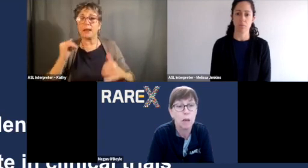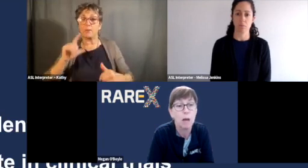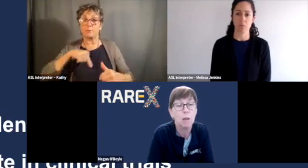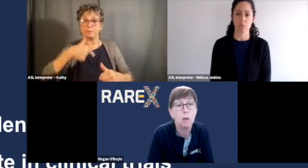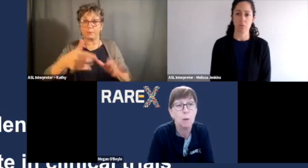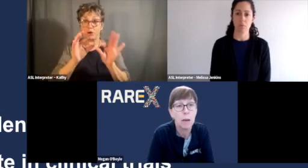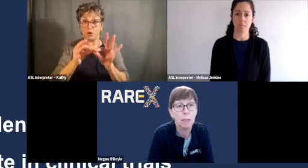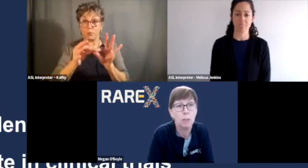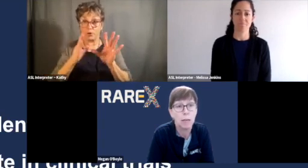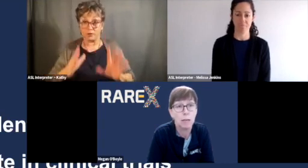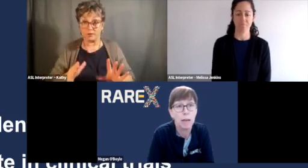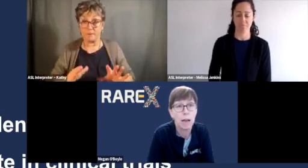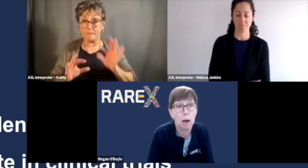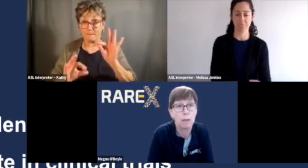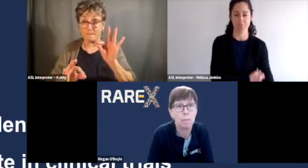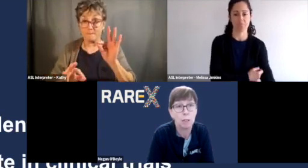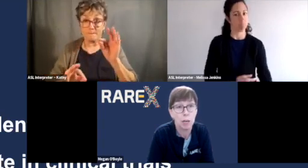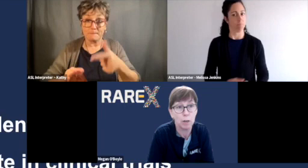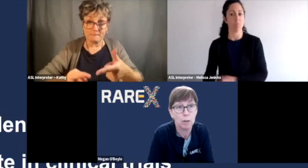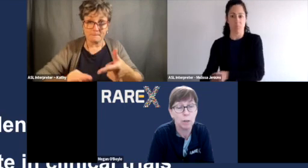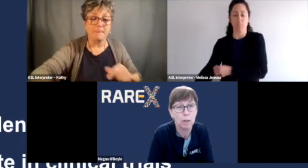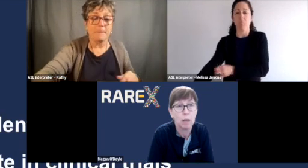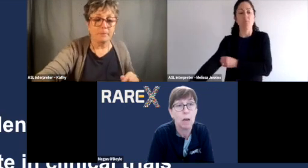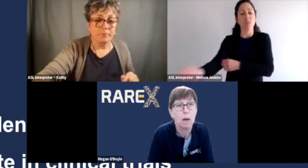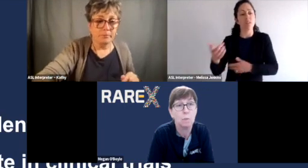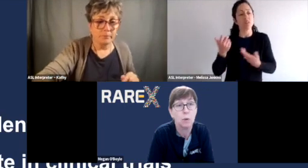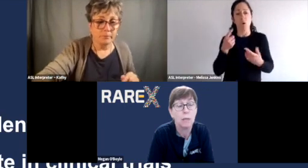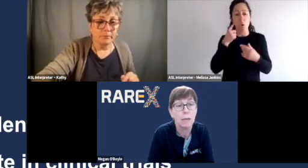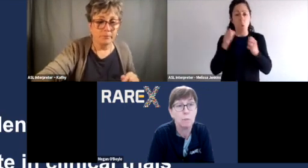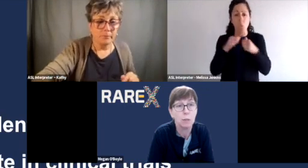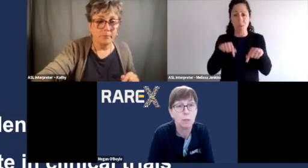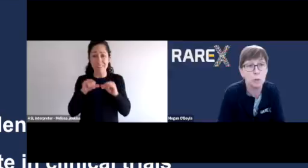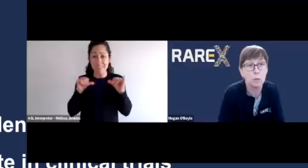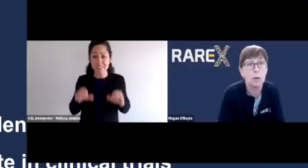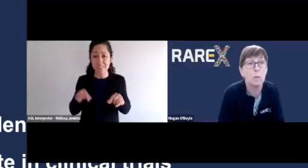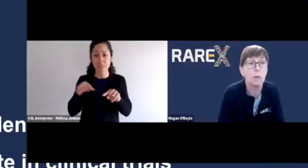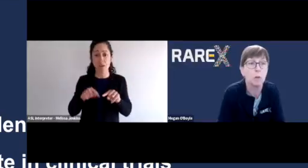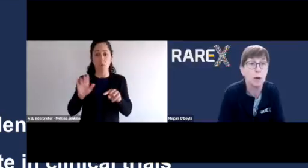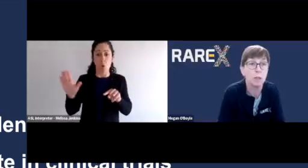You can manage your data and how it can be shared so it's up to you whether you